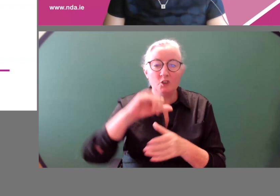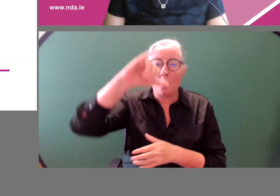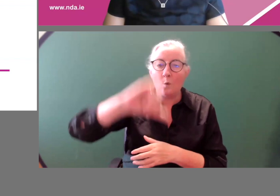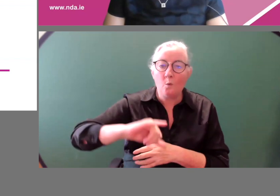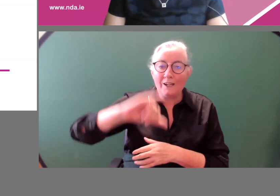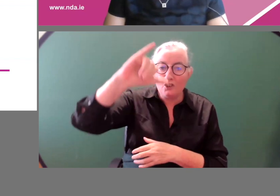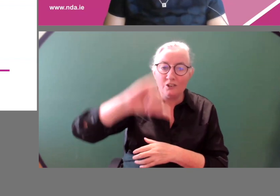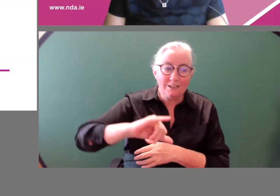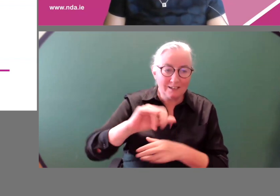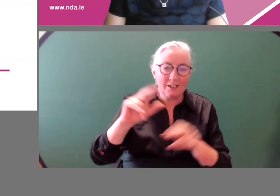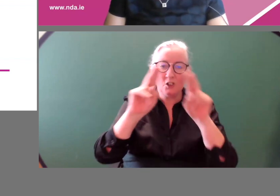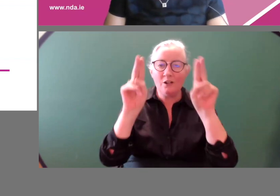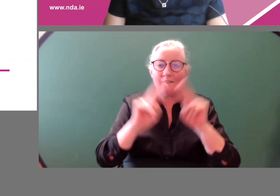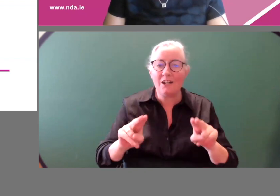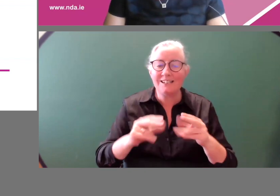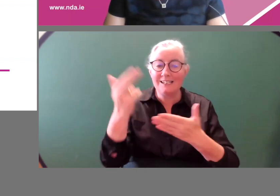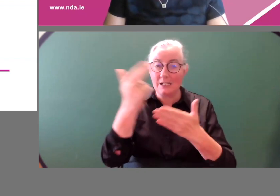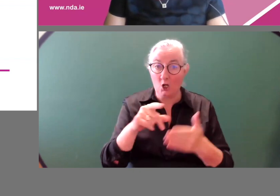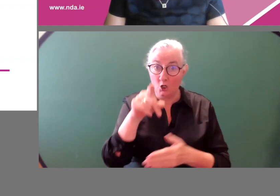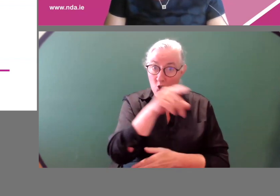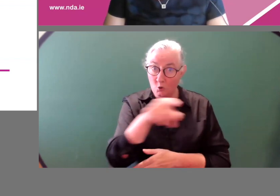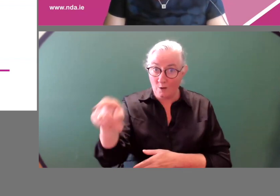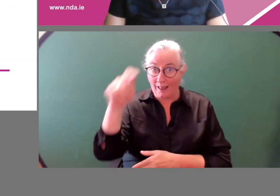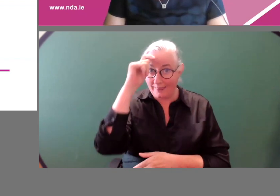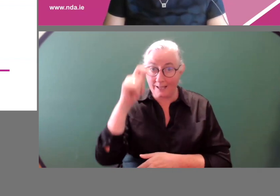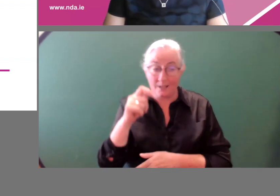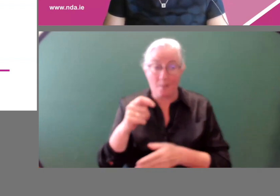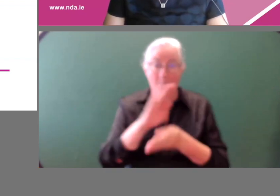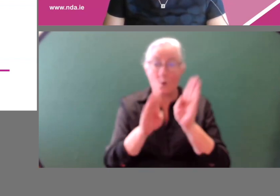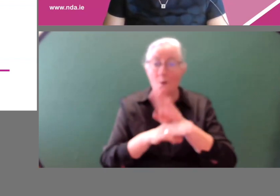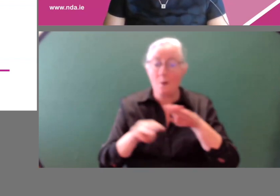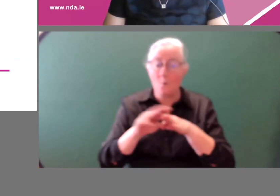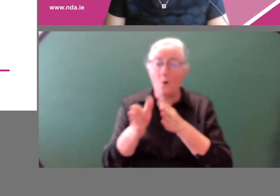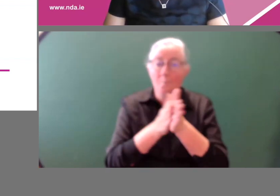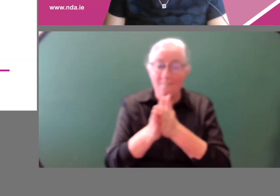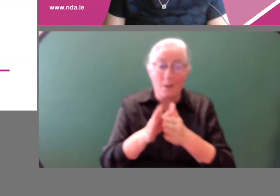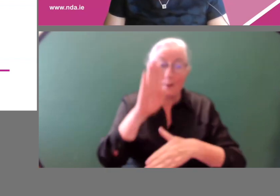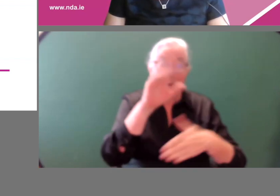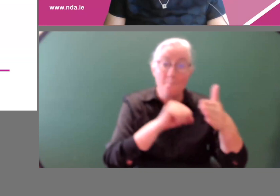Universal Design do you find most motivating?’. A - The business case – increasing the customer